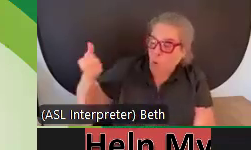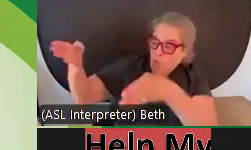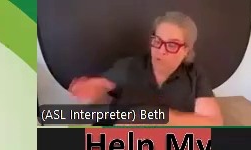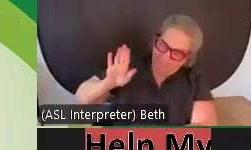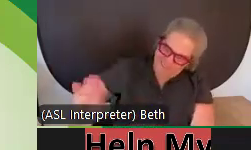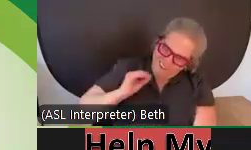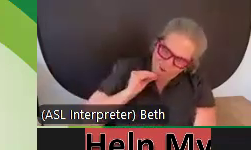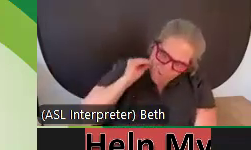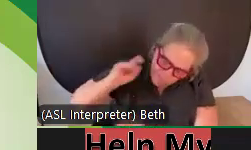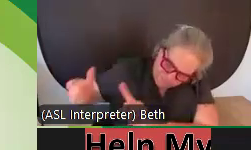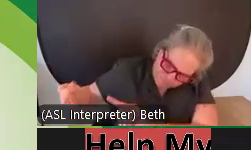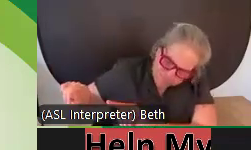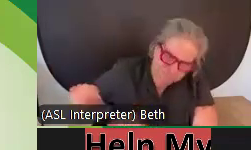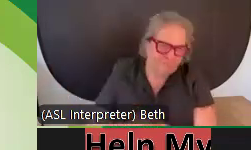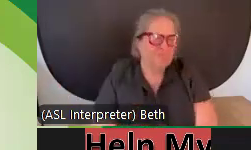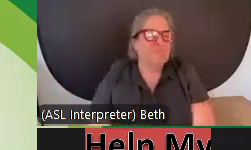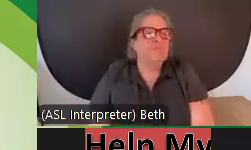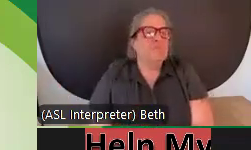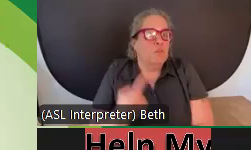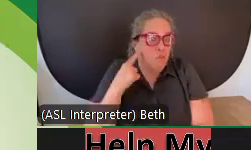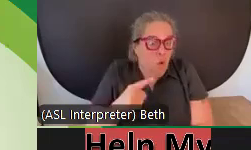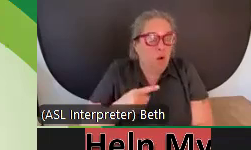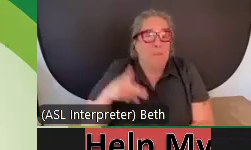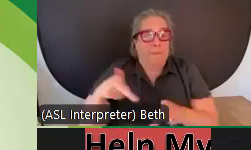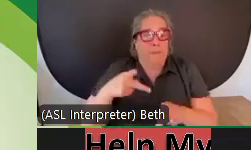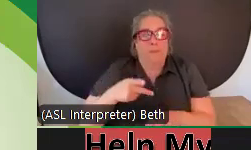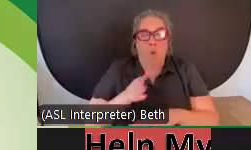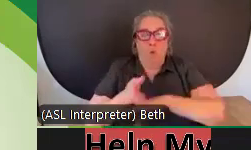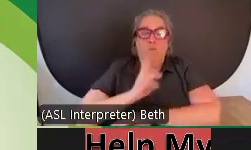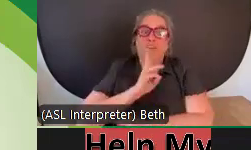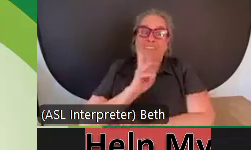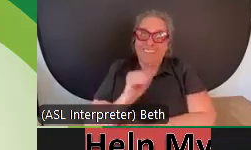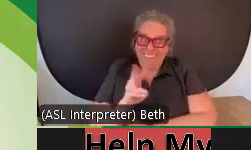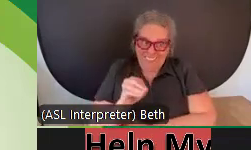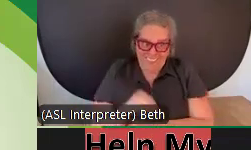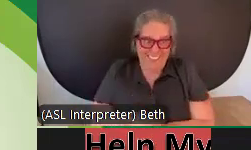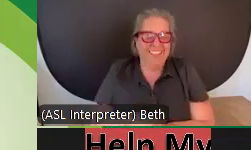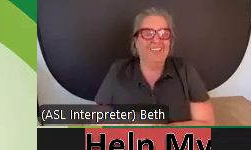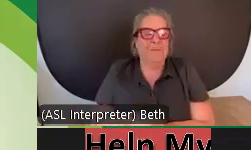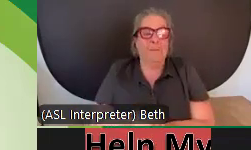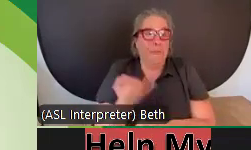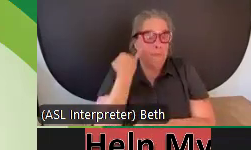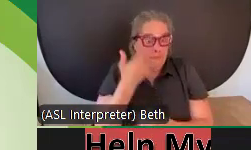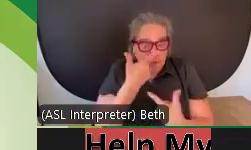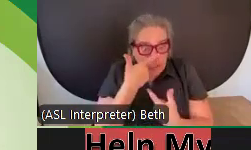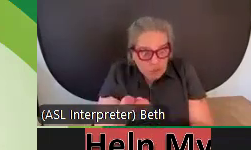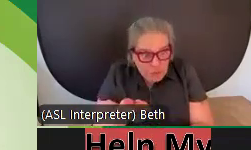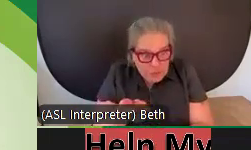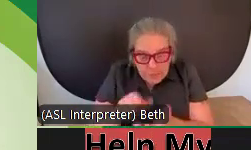It is free for older adults aged 60 and older with symptoms or challenges of mental health.